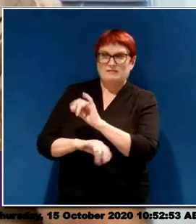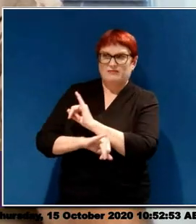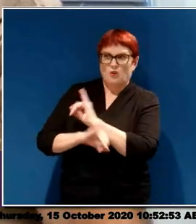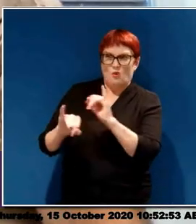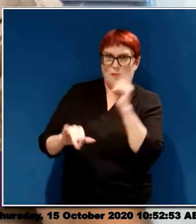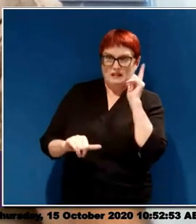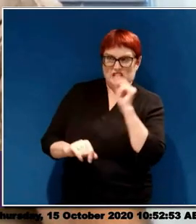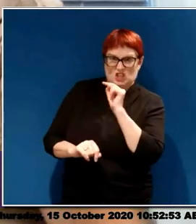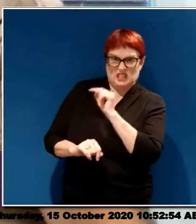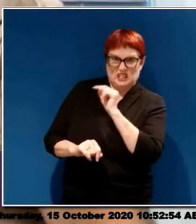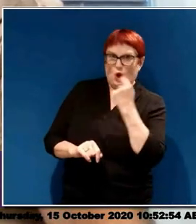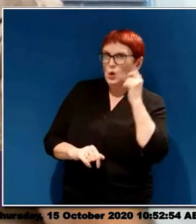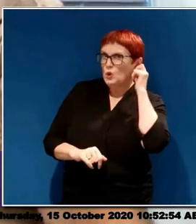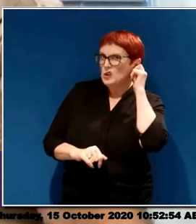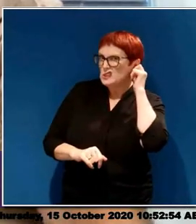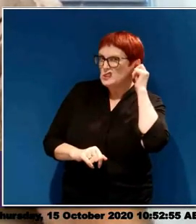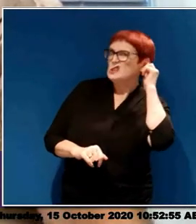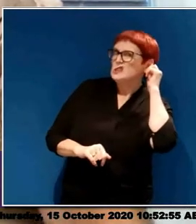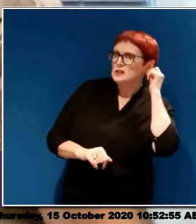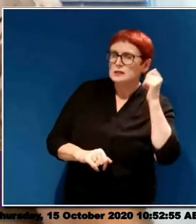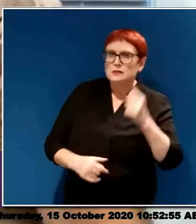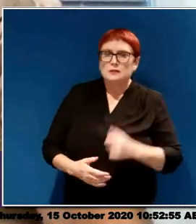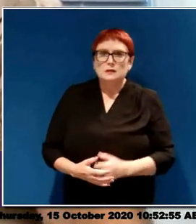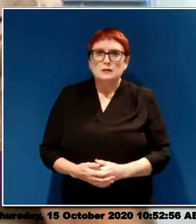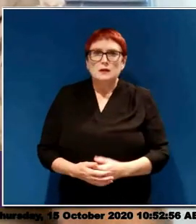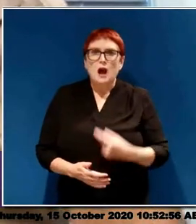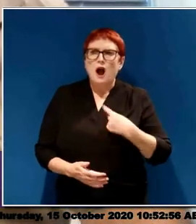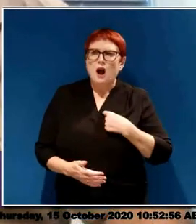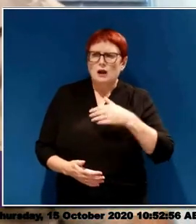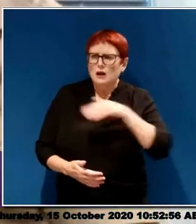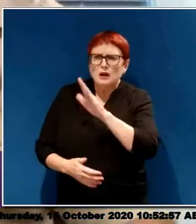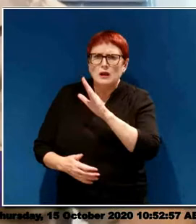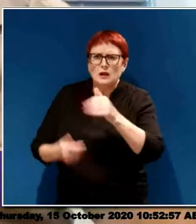confronted the Vice Principal at one stage and I actually - it was only him